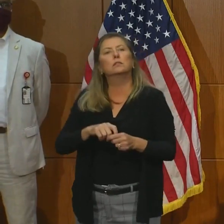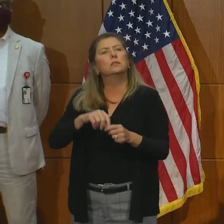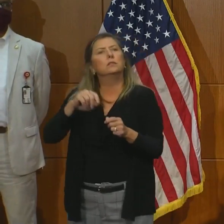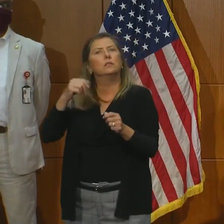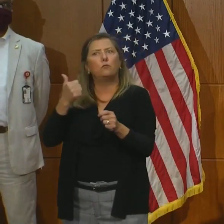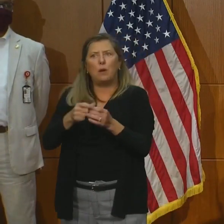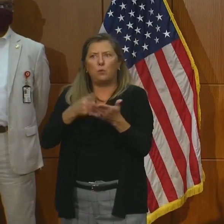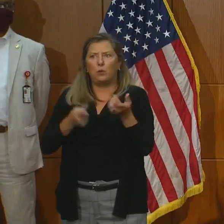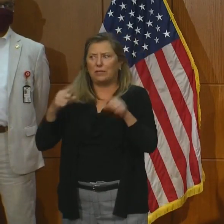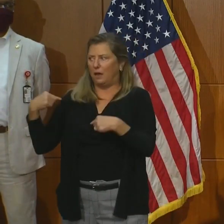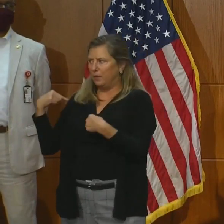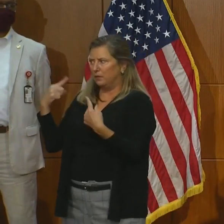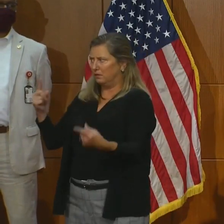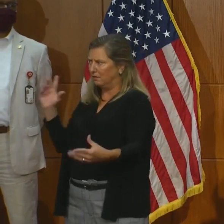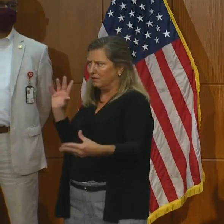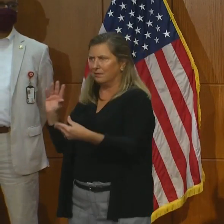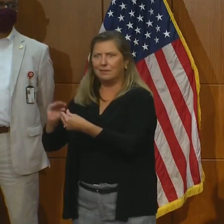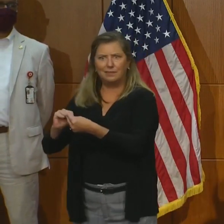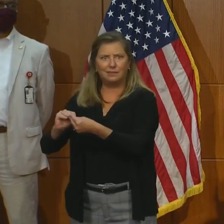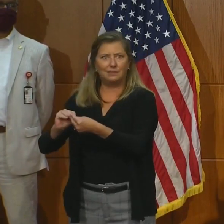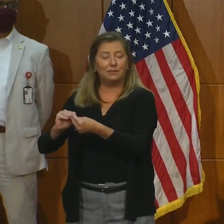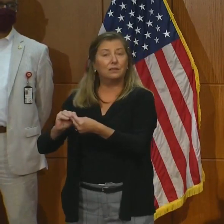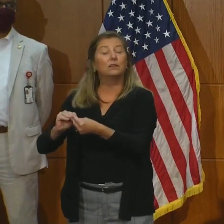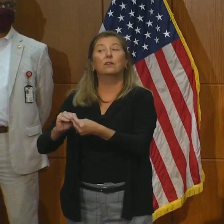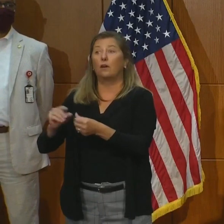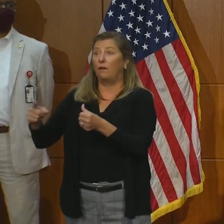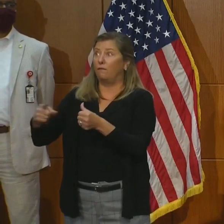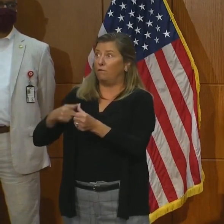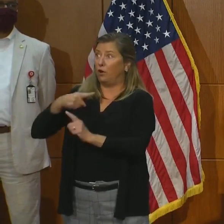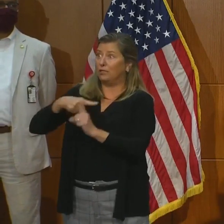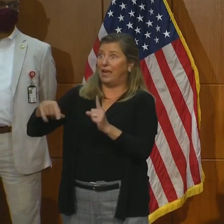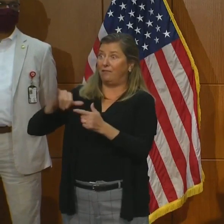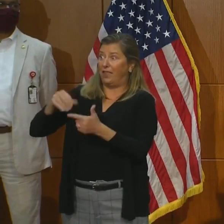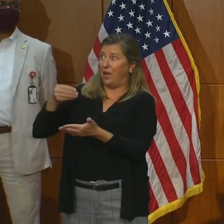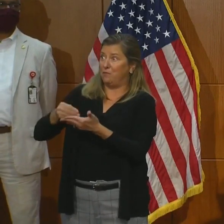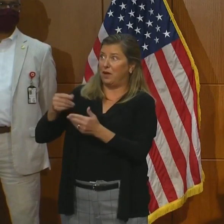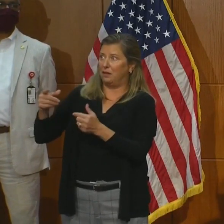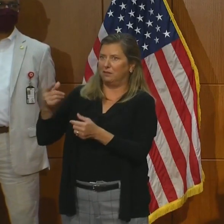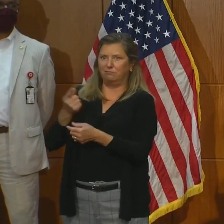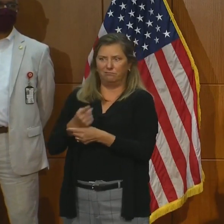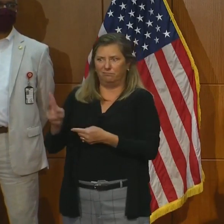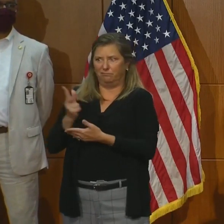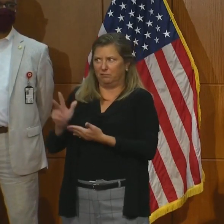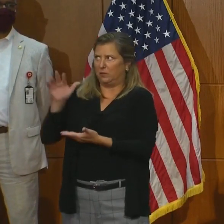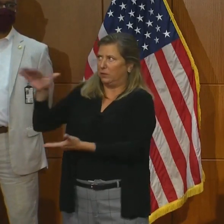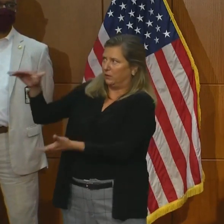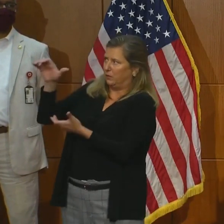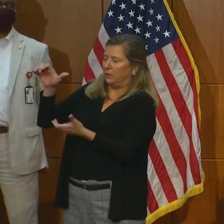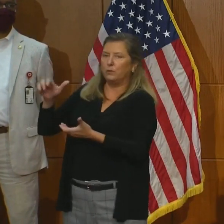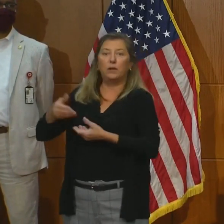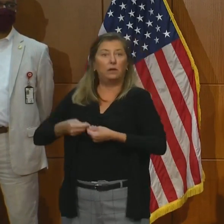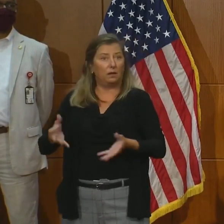DOLLARS EVERY CITY AND COUNTY IN VIRGINIA NOW THIS IS GOOD NEWS. REMEMBER WHERE WE BEEN.